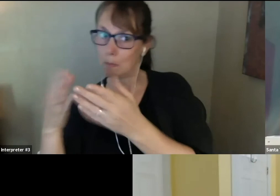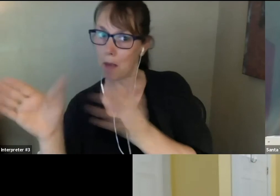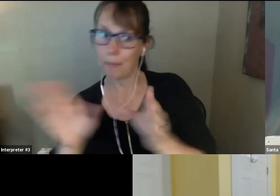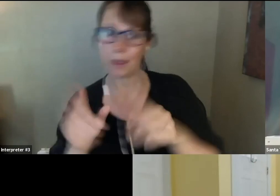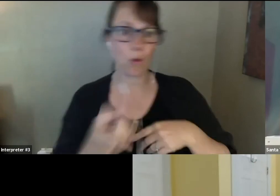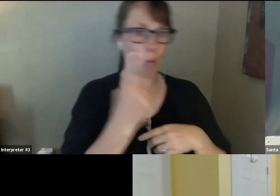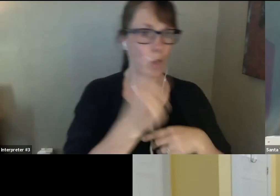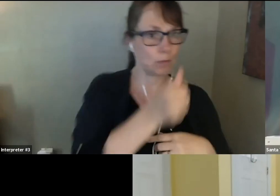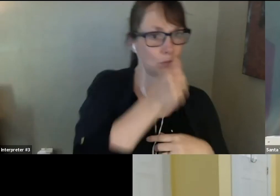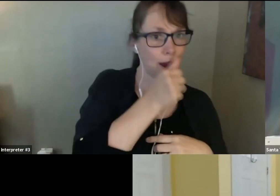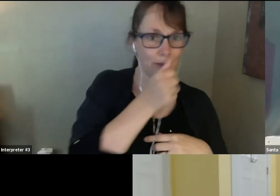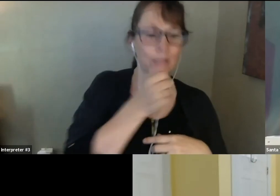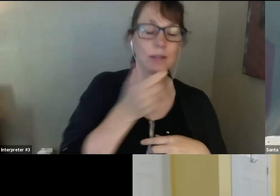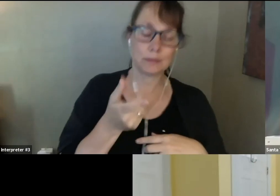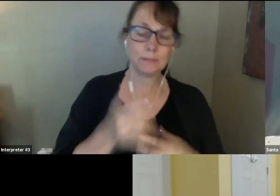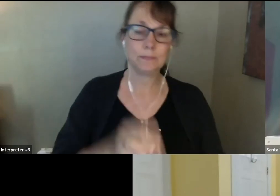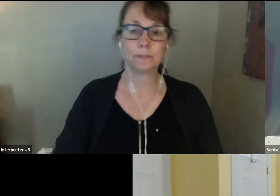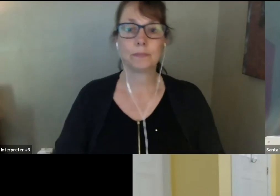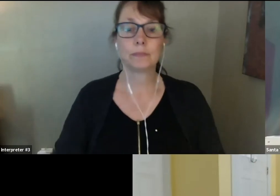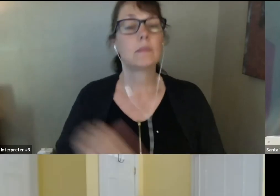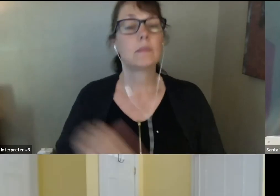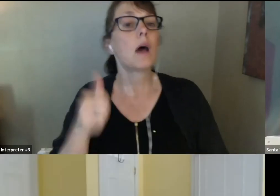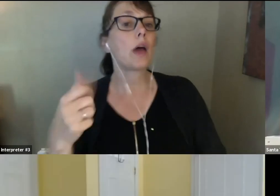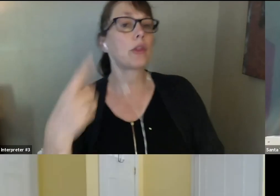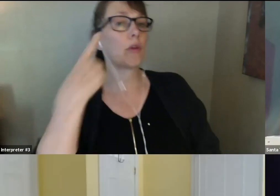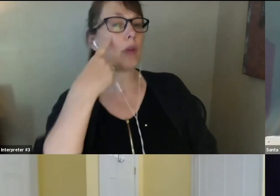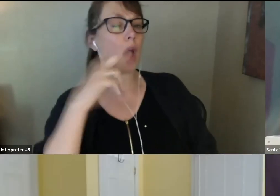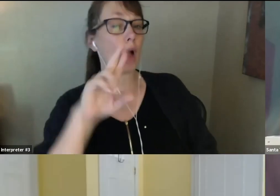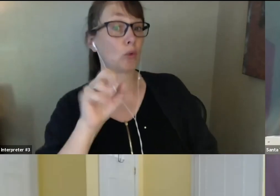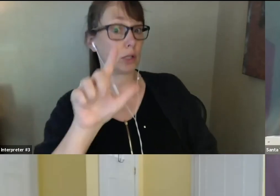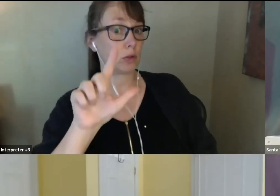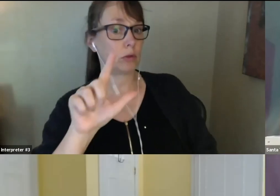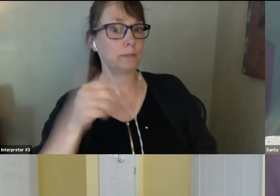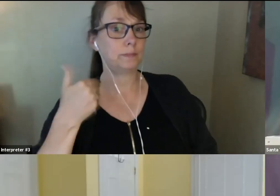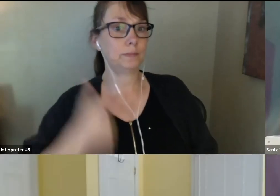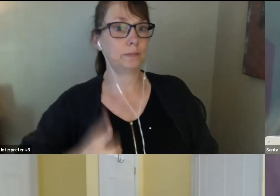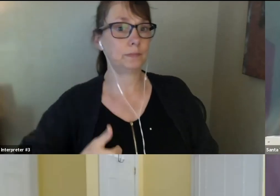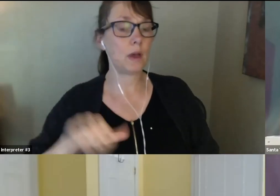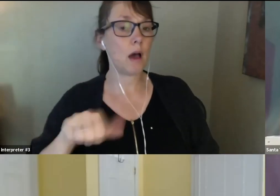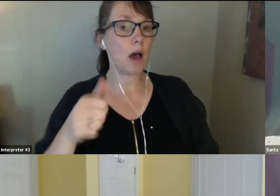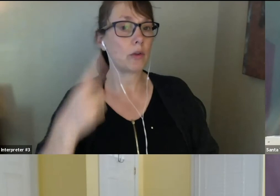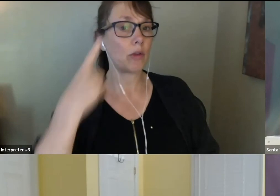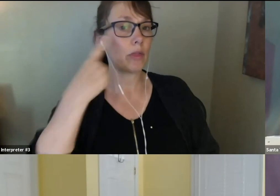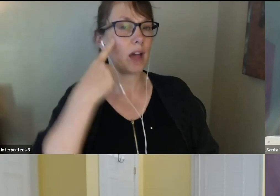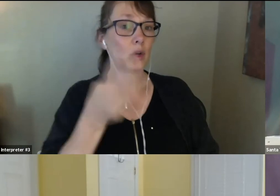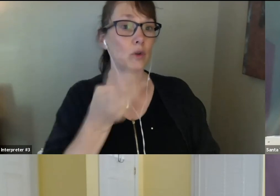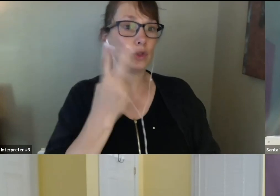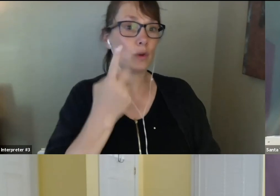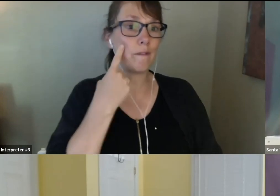other thought that comes from this is, in addition to a 2-for-1, maybe there’s a 3-for-1